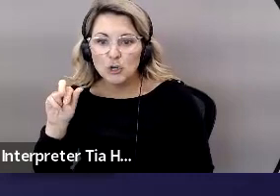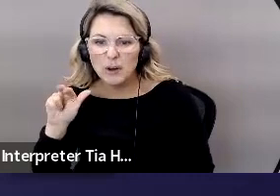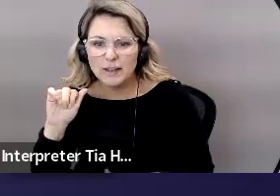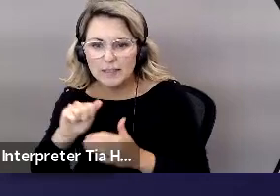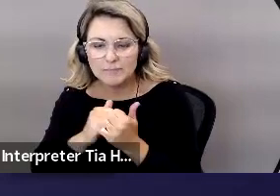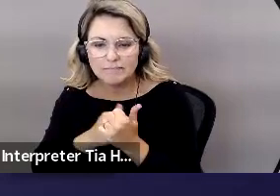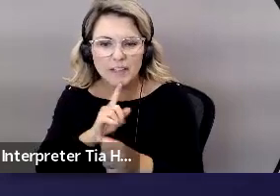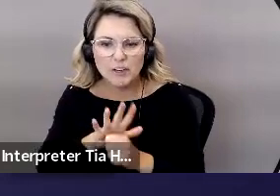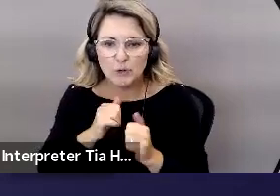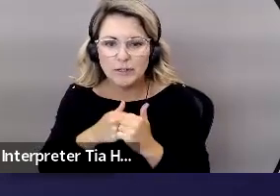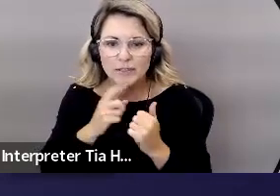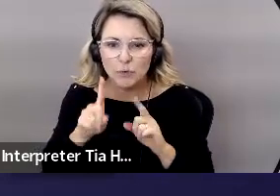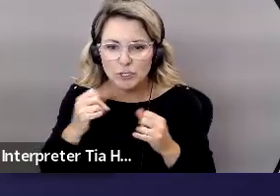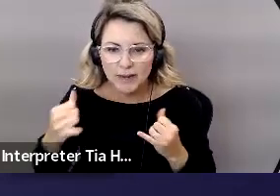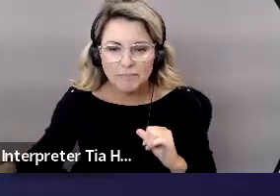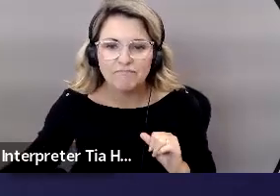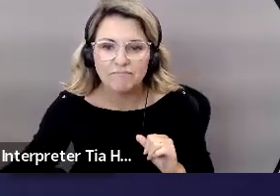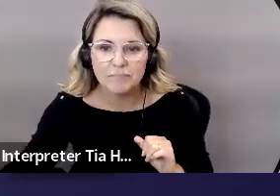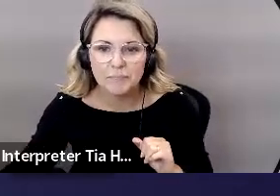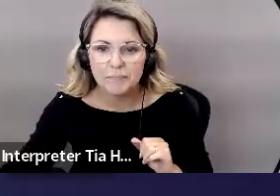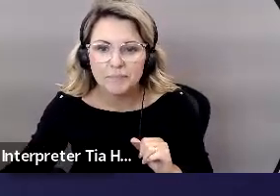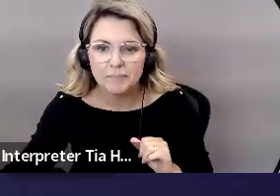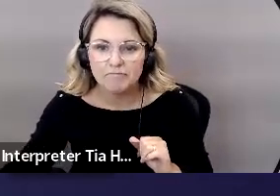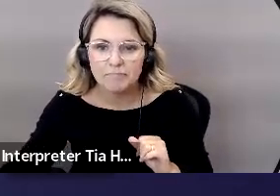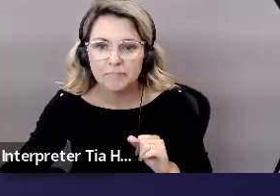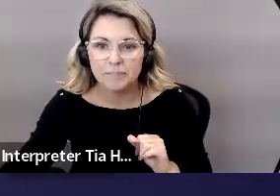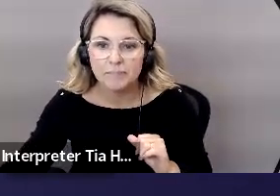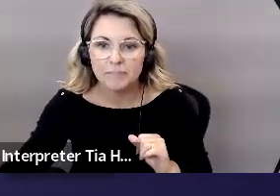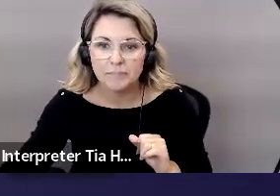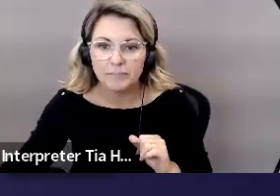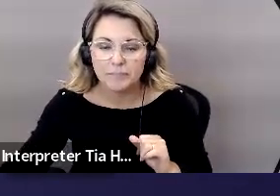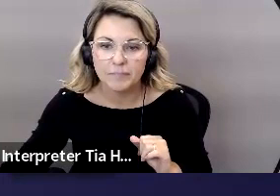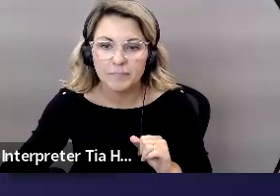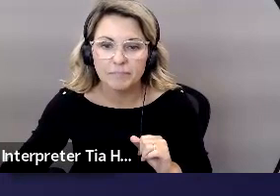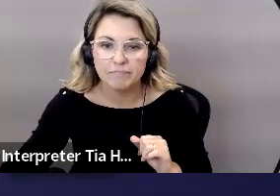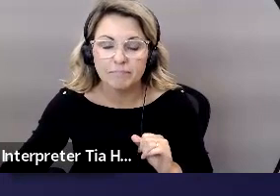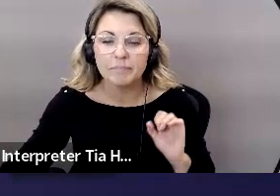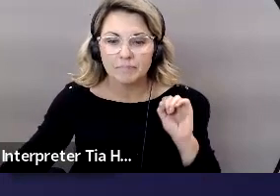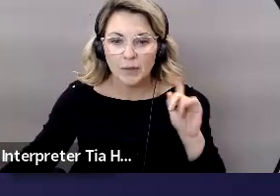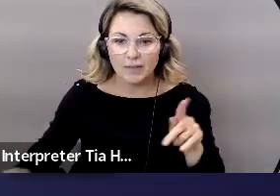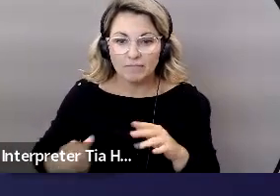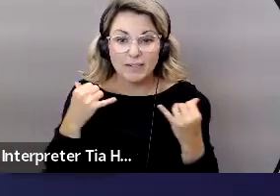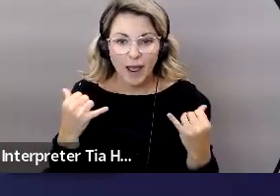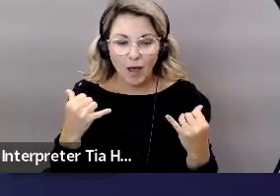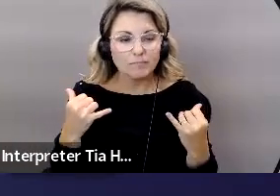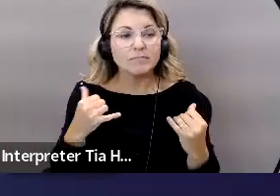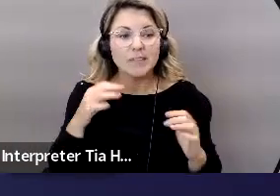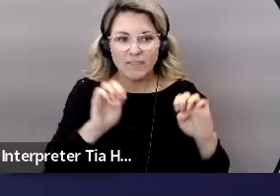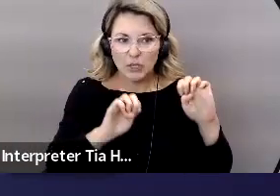next slide is evaluation and quality assurance. Dr. Leslie: Yeah. So, obviously near and dear to